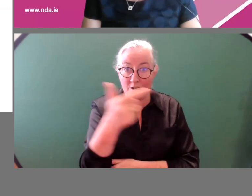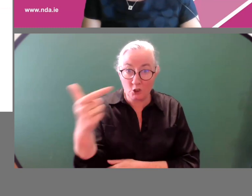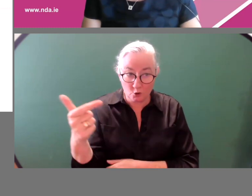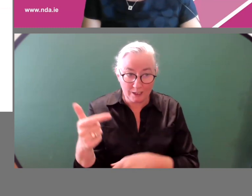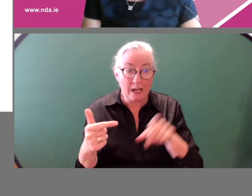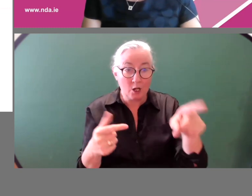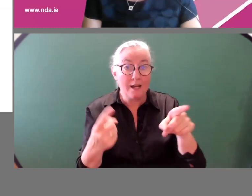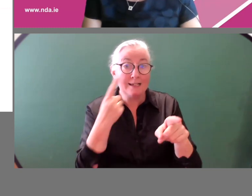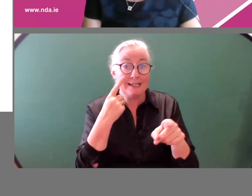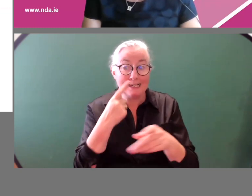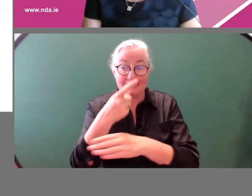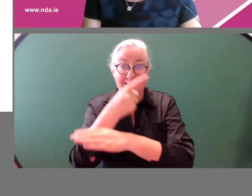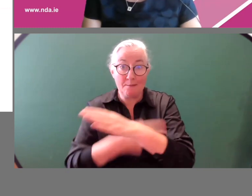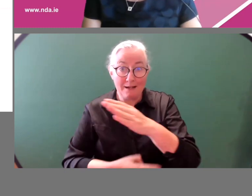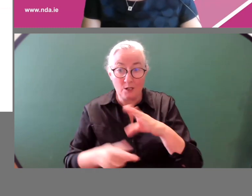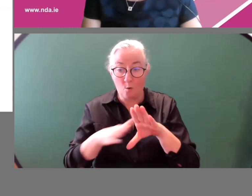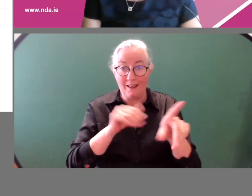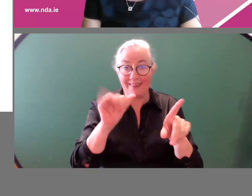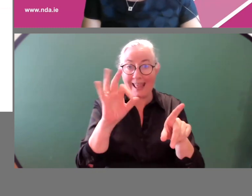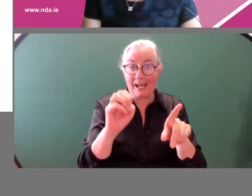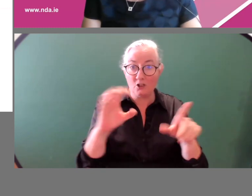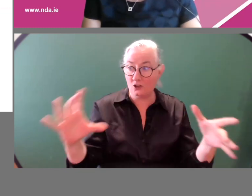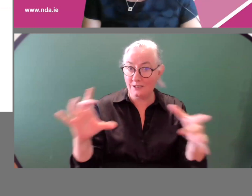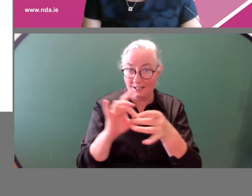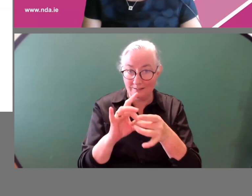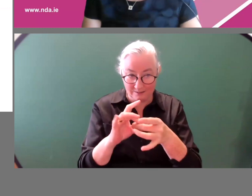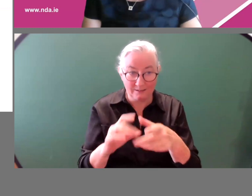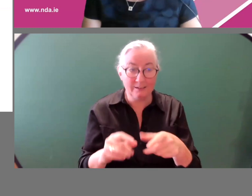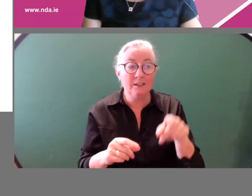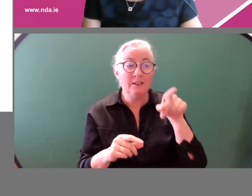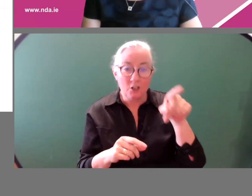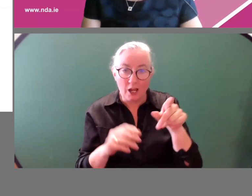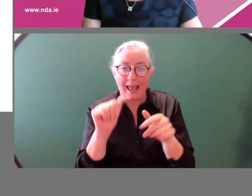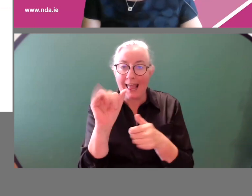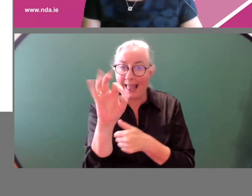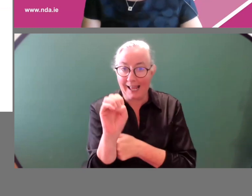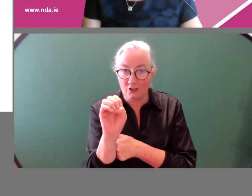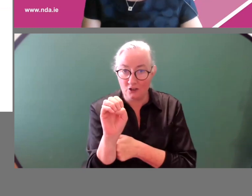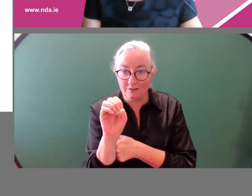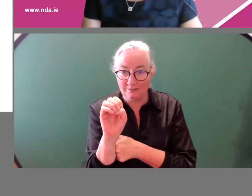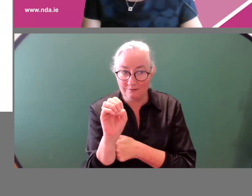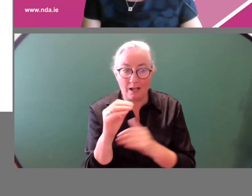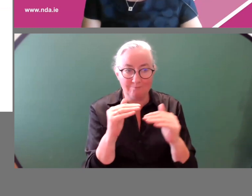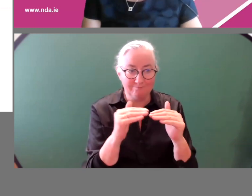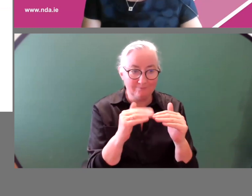disability with increasing age - on the X axis is age increasing from left to right and on the